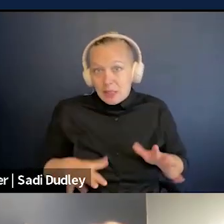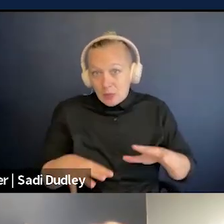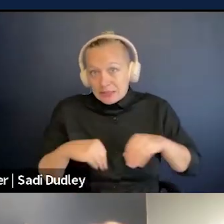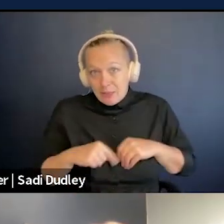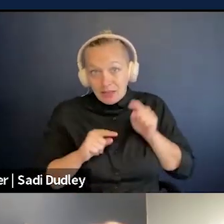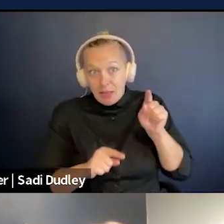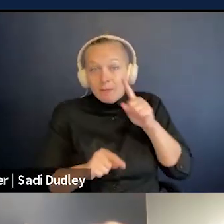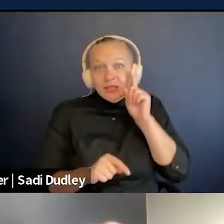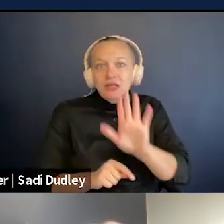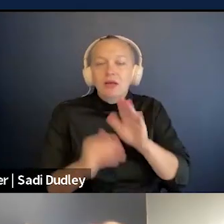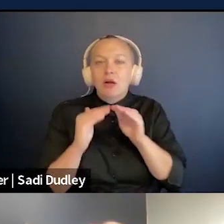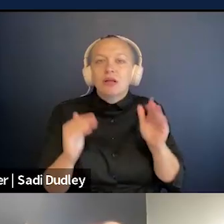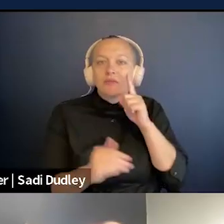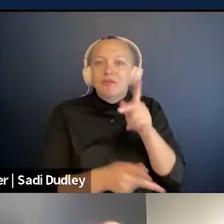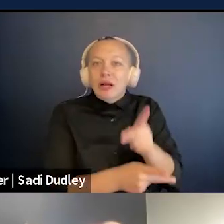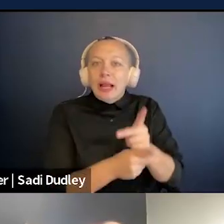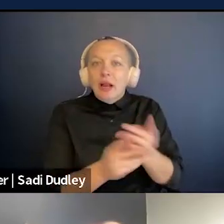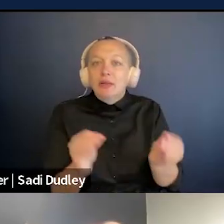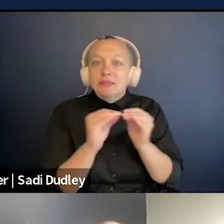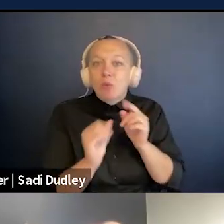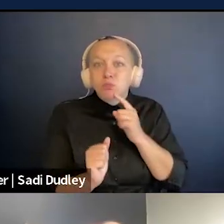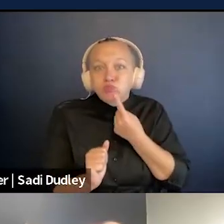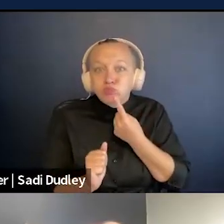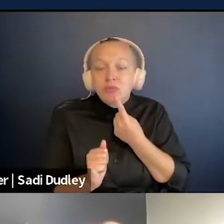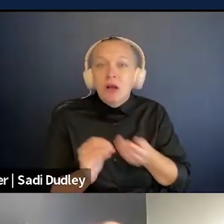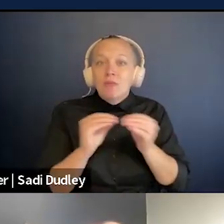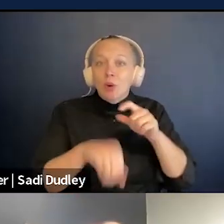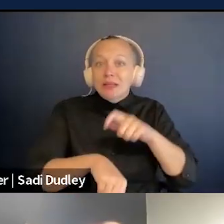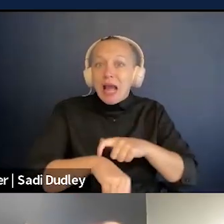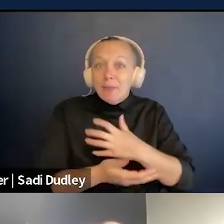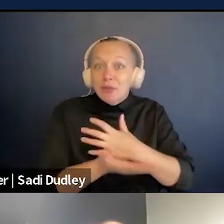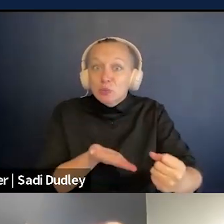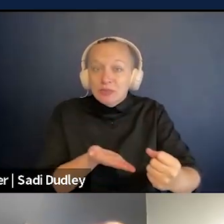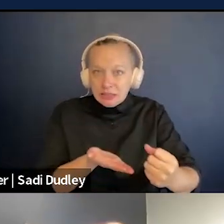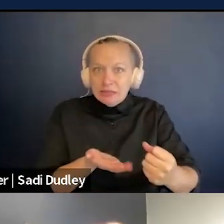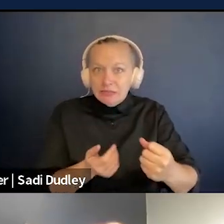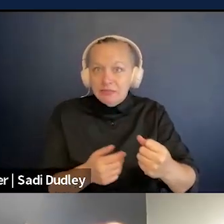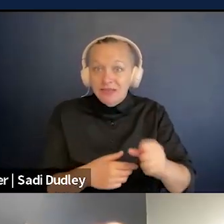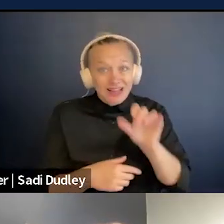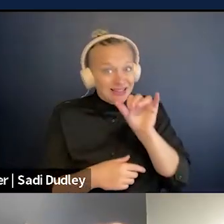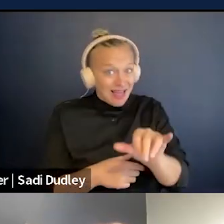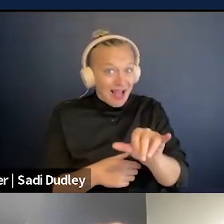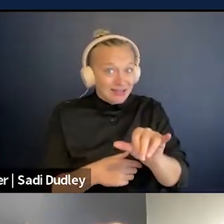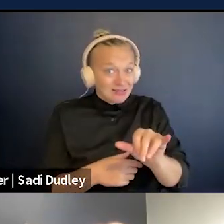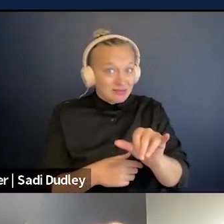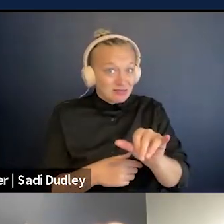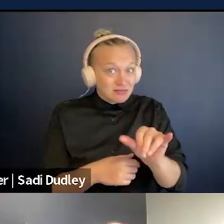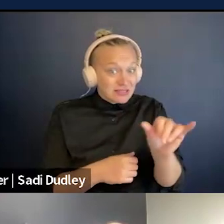The level cares more intense, and… time-consuming. Are you finding that out in your…